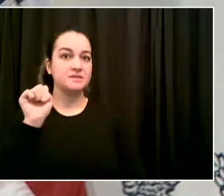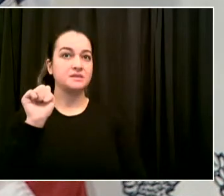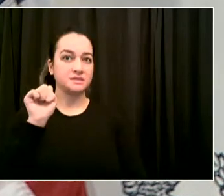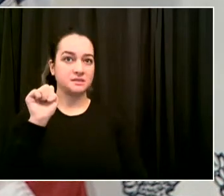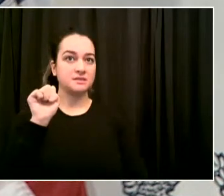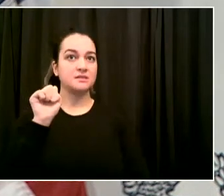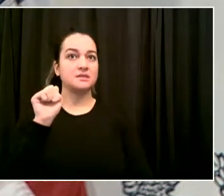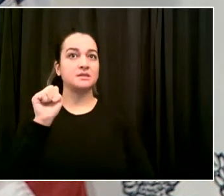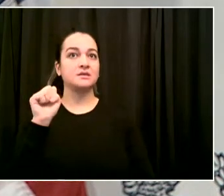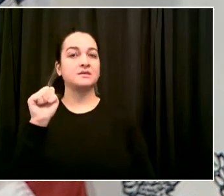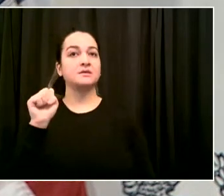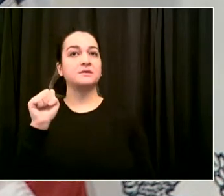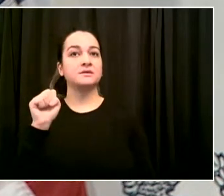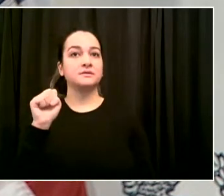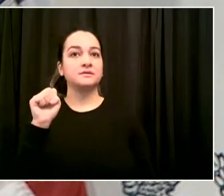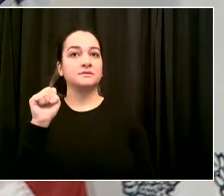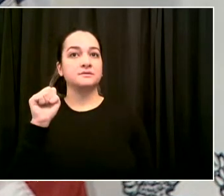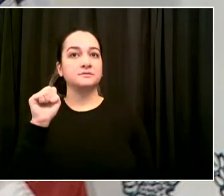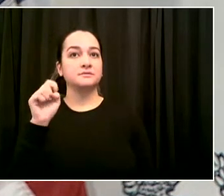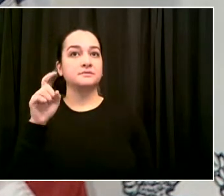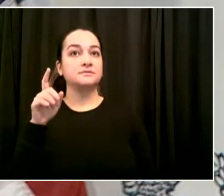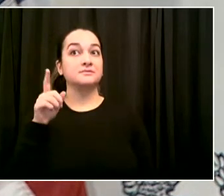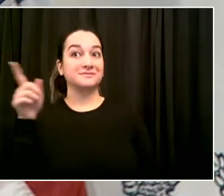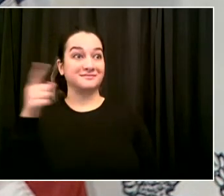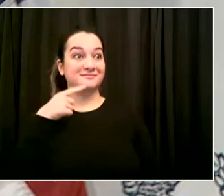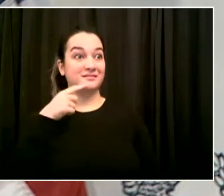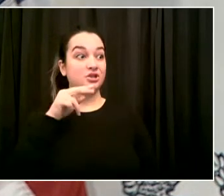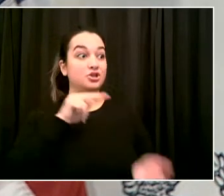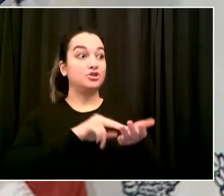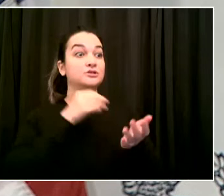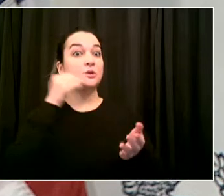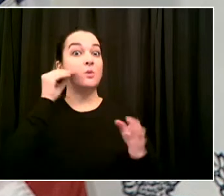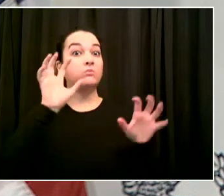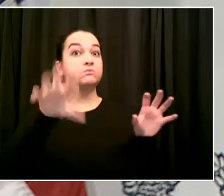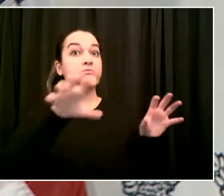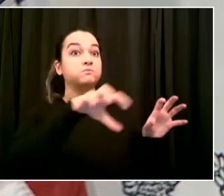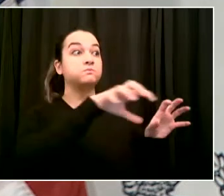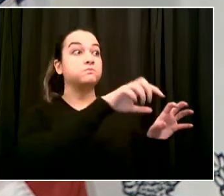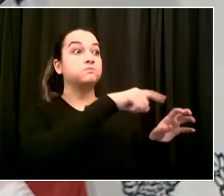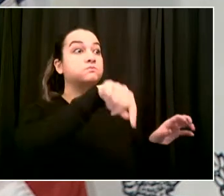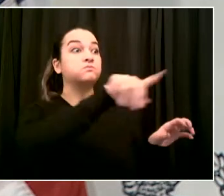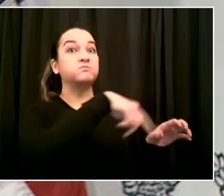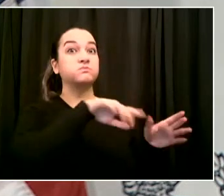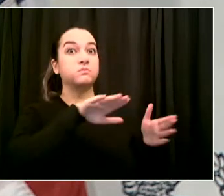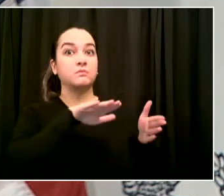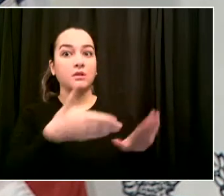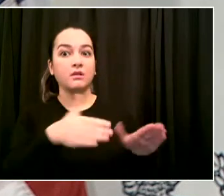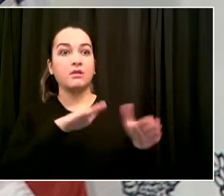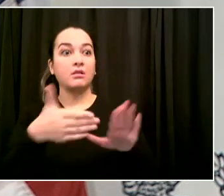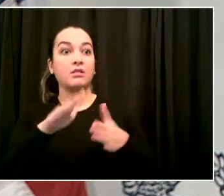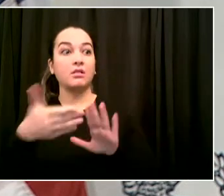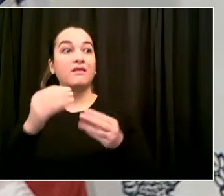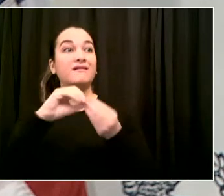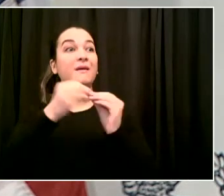UNDERCOUNTED THE NUMBER OF NURSING HOME DEATHS BY AS MUCH AS 50%. I